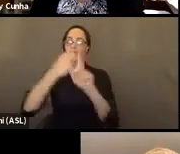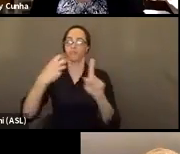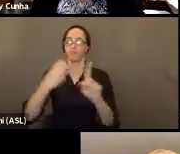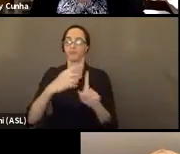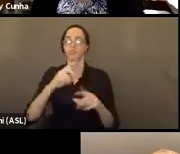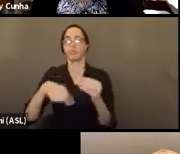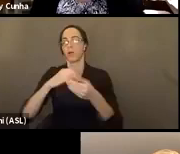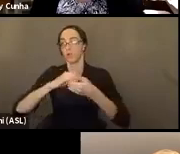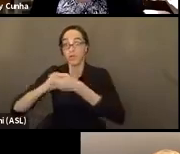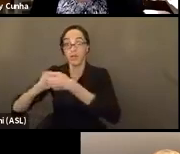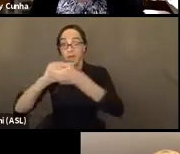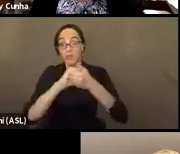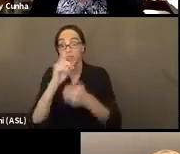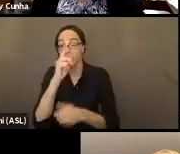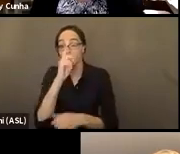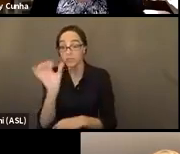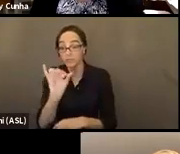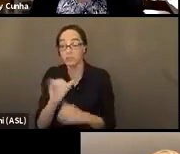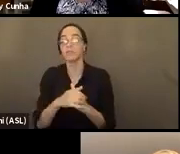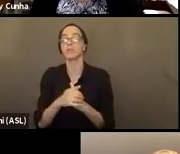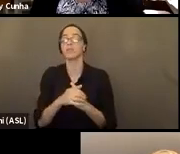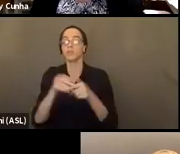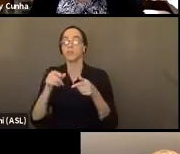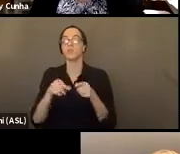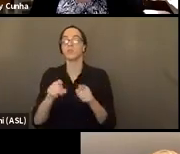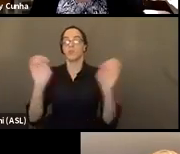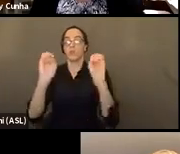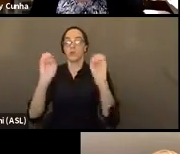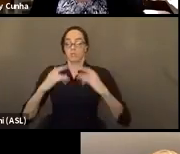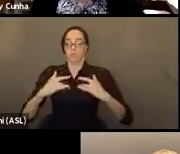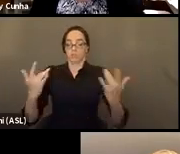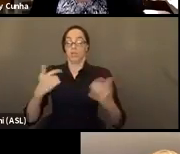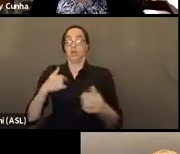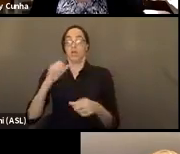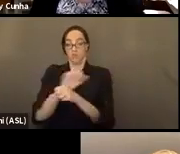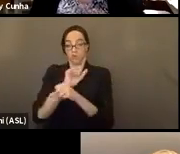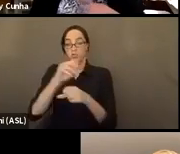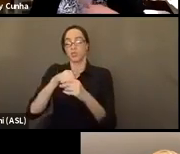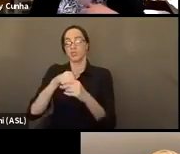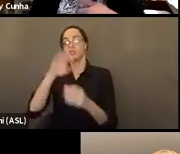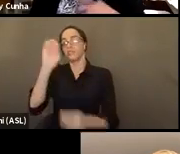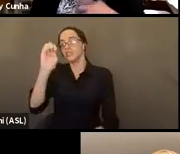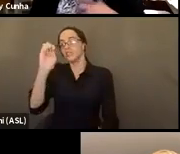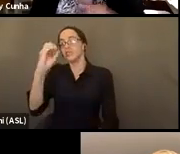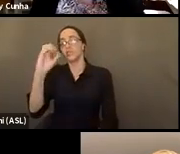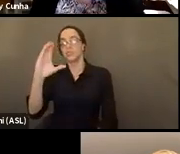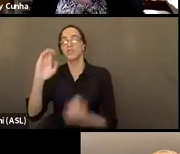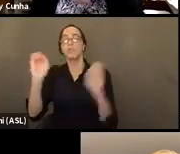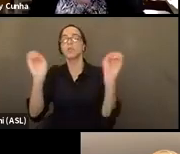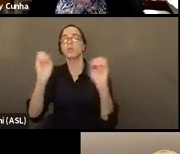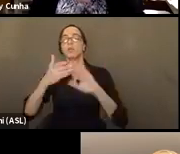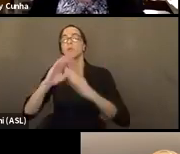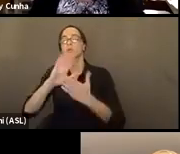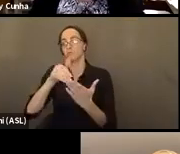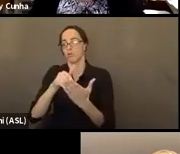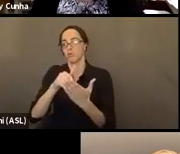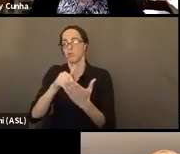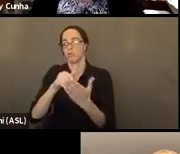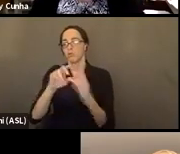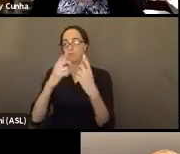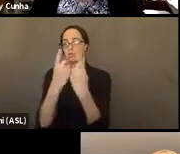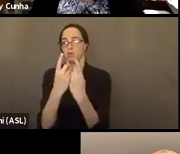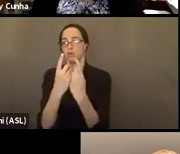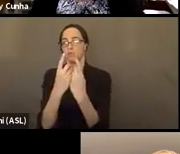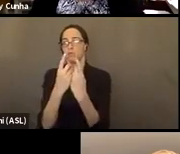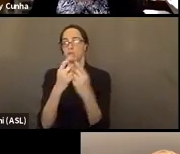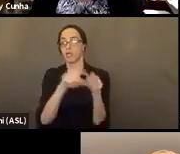during emergency events i work in the eoc as the afn coordinator and so last year during uh one of